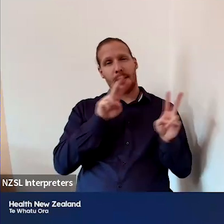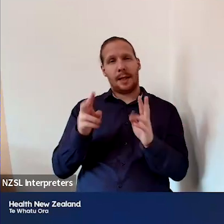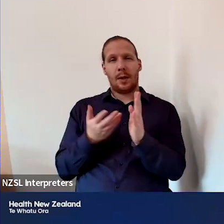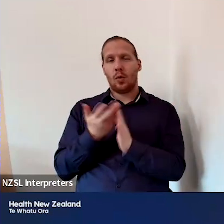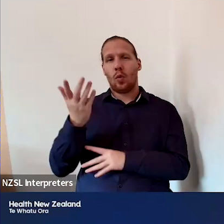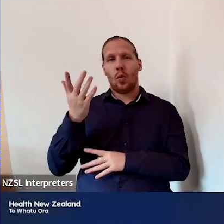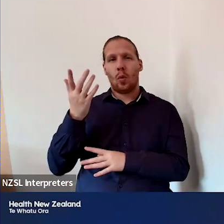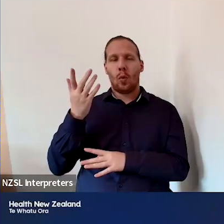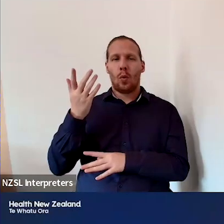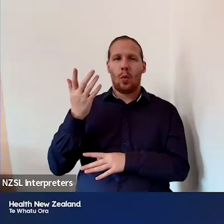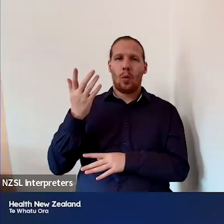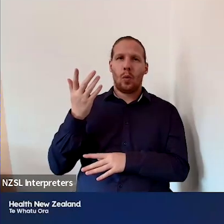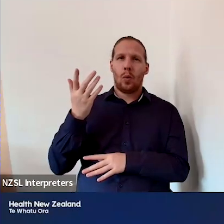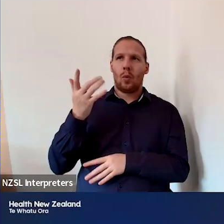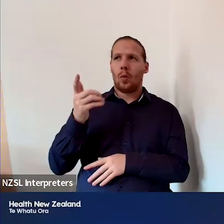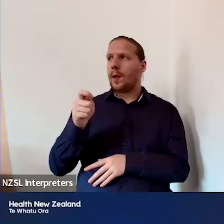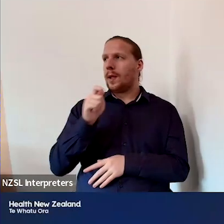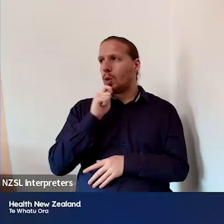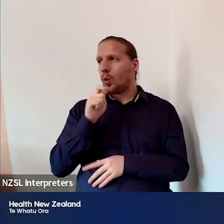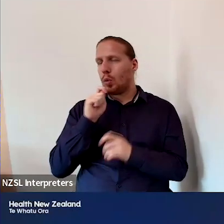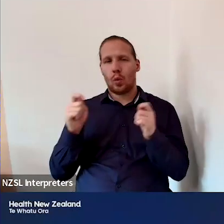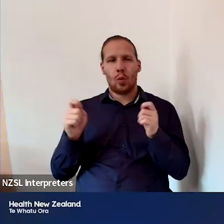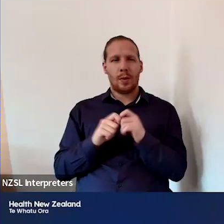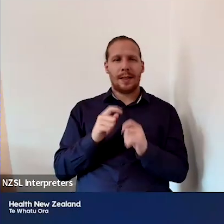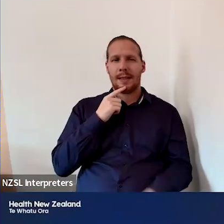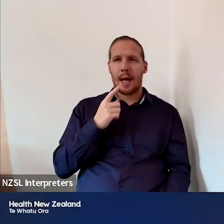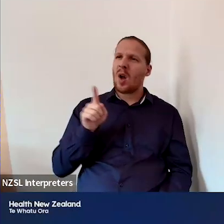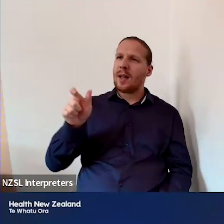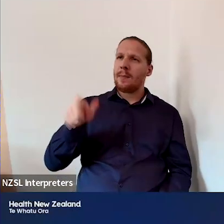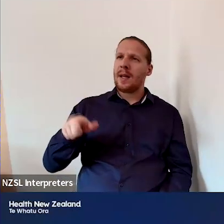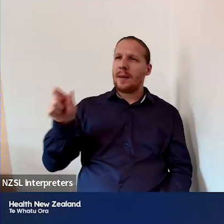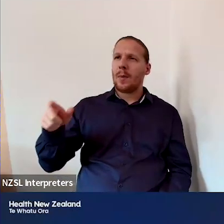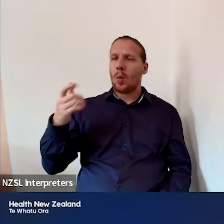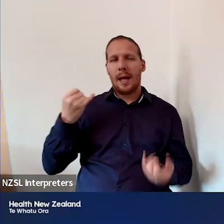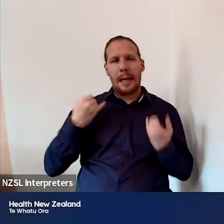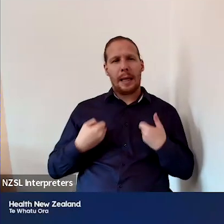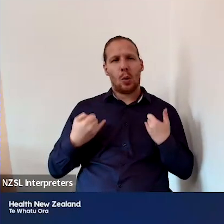these people are mentally ill, we don't actually know that because mental distress is not the same as mental illness or disorder.